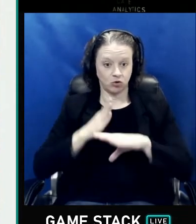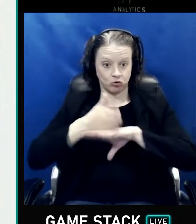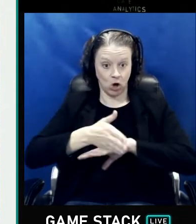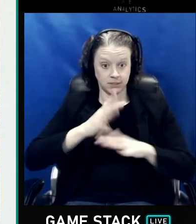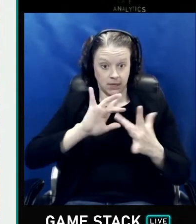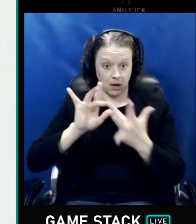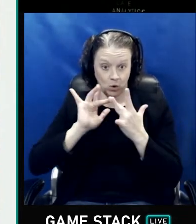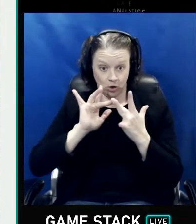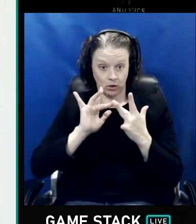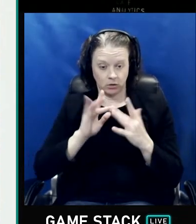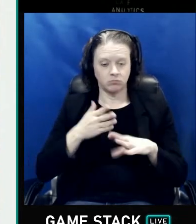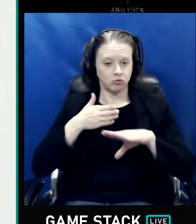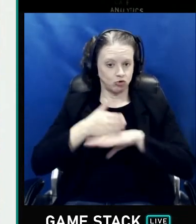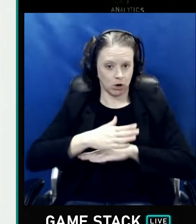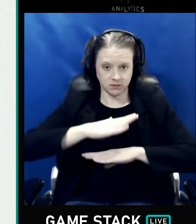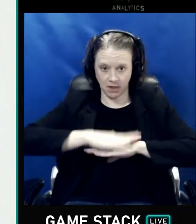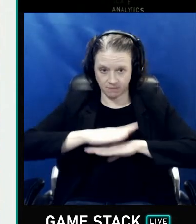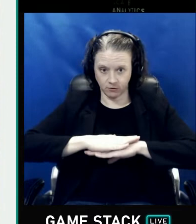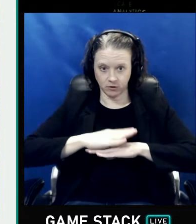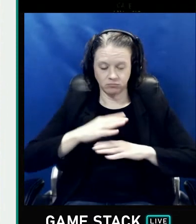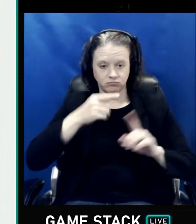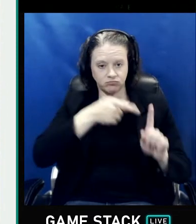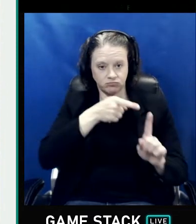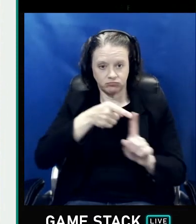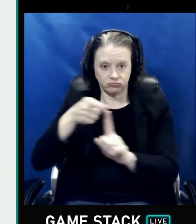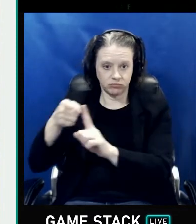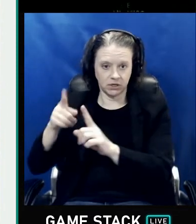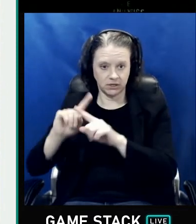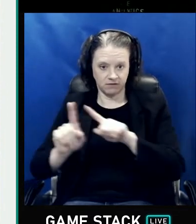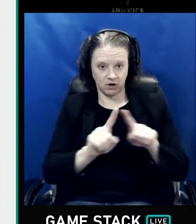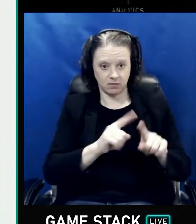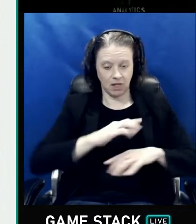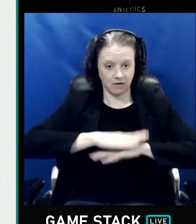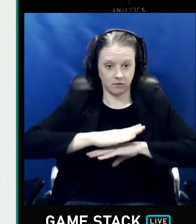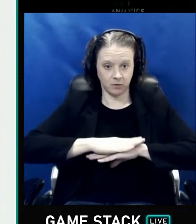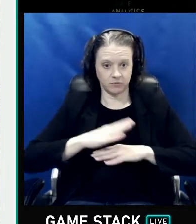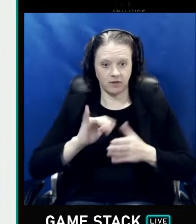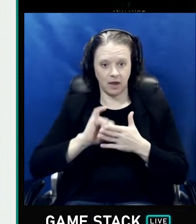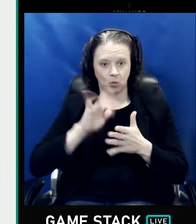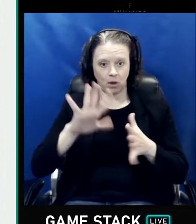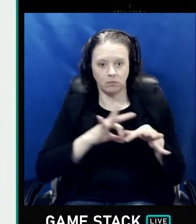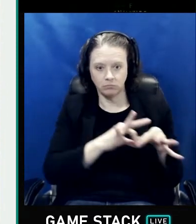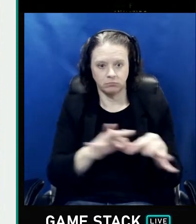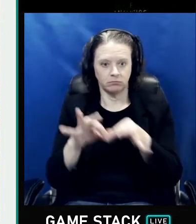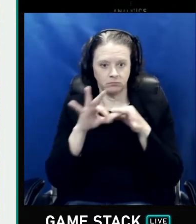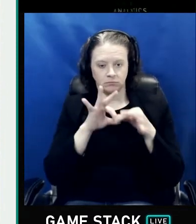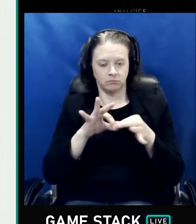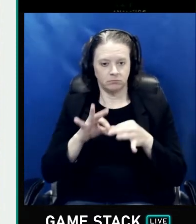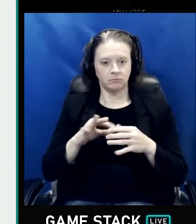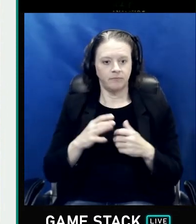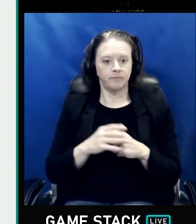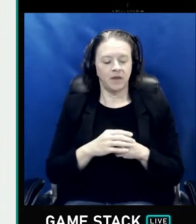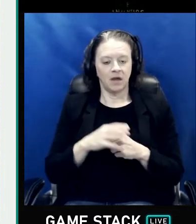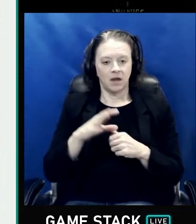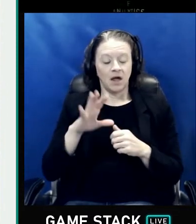It's cross-platform. Target the platforms to lock it together on the back end. The Federated ID support. What this basically means is, if